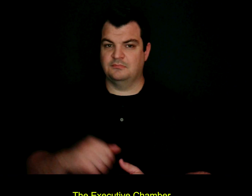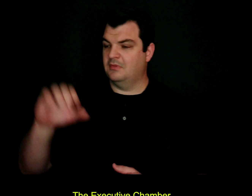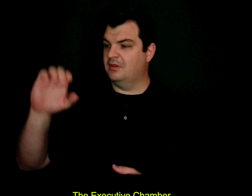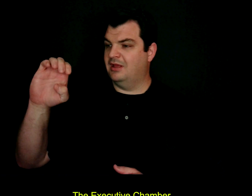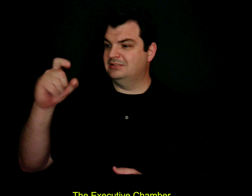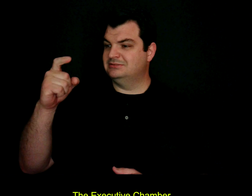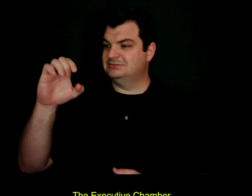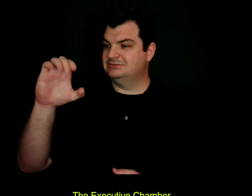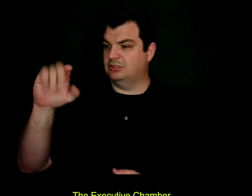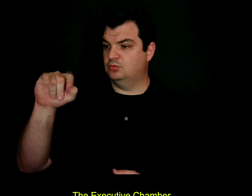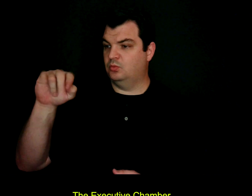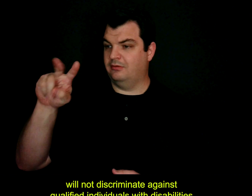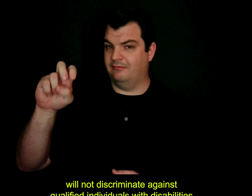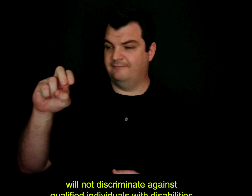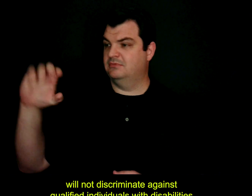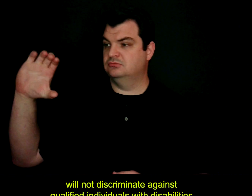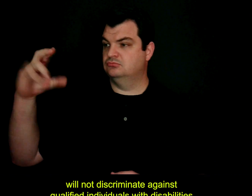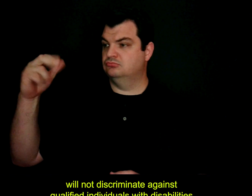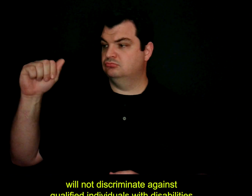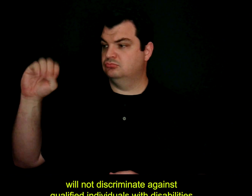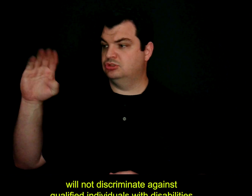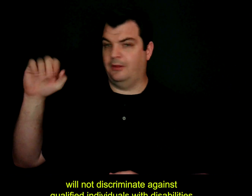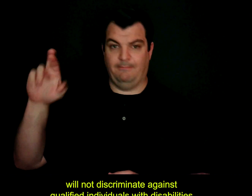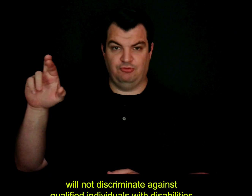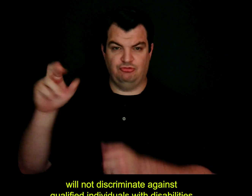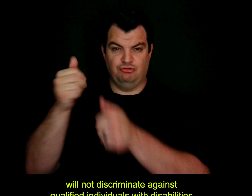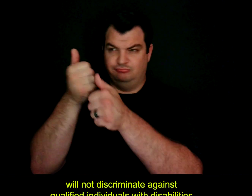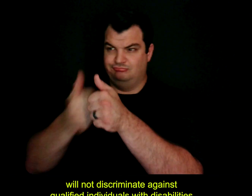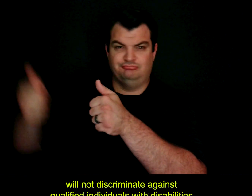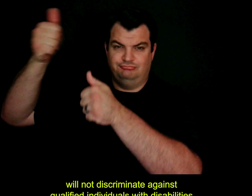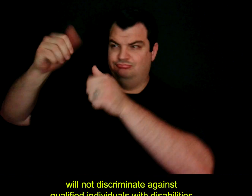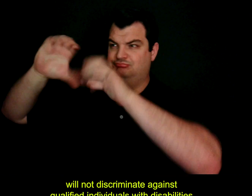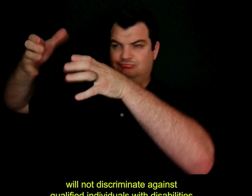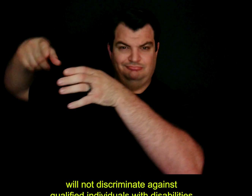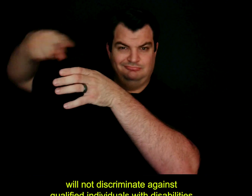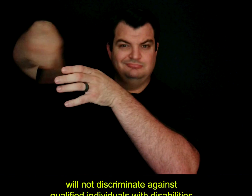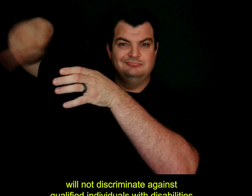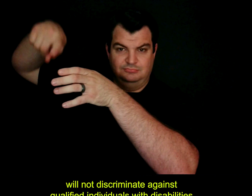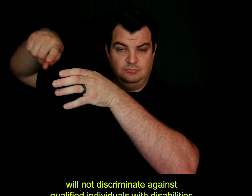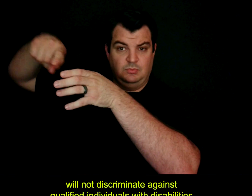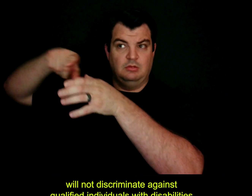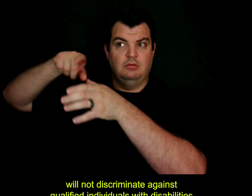The Executive Chamber will not discriminate against qualified individuals with disabilities